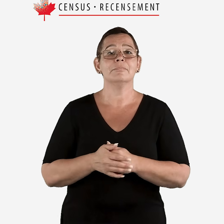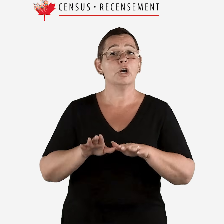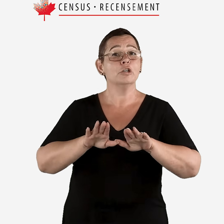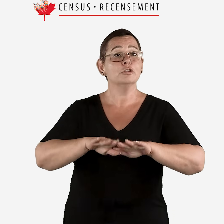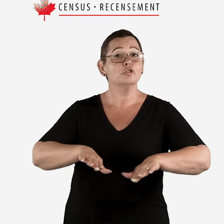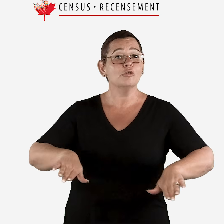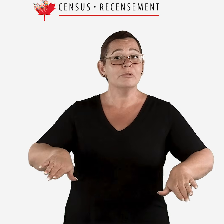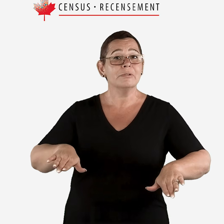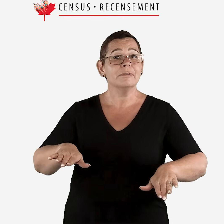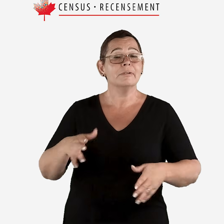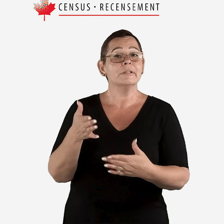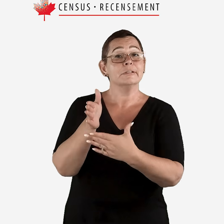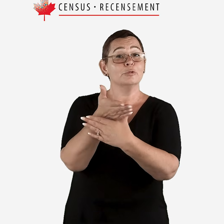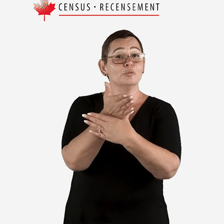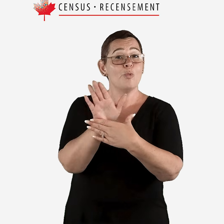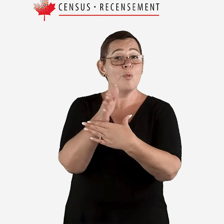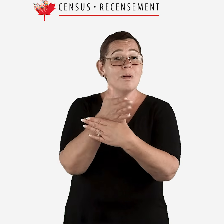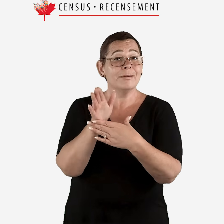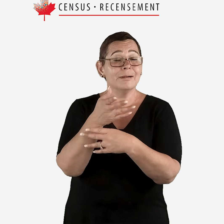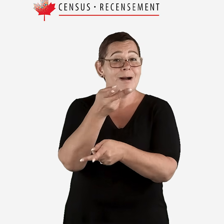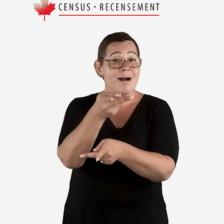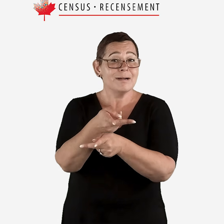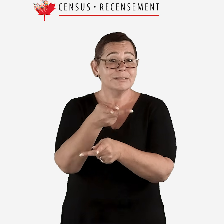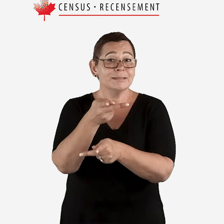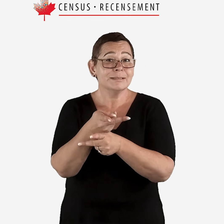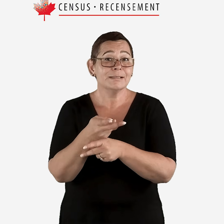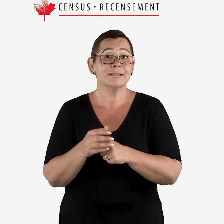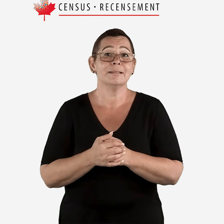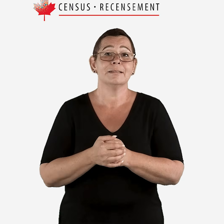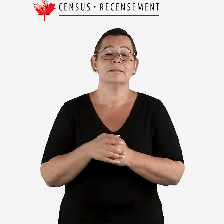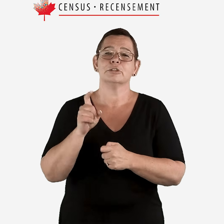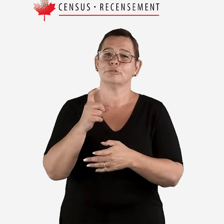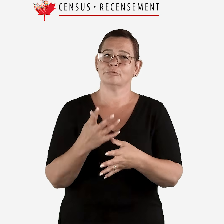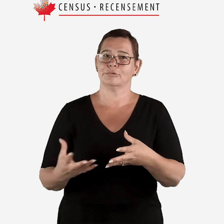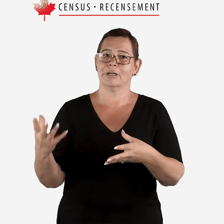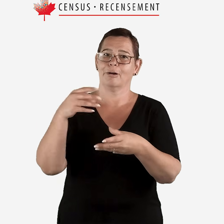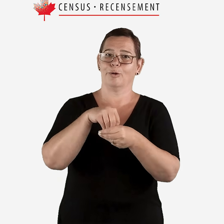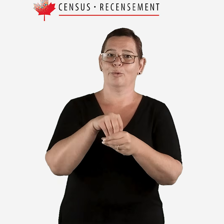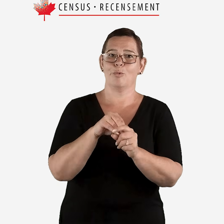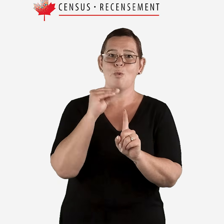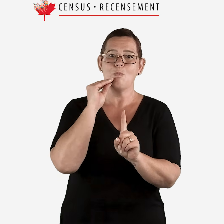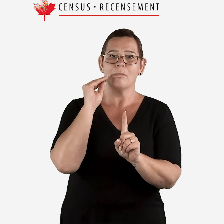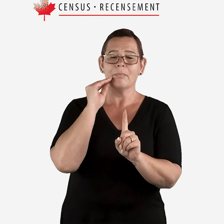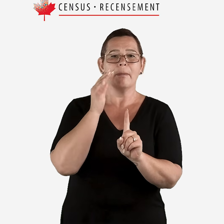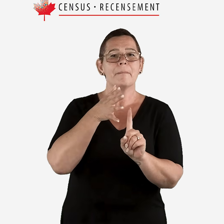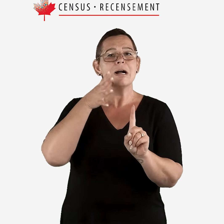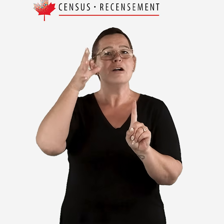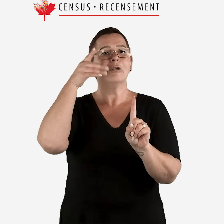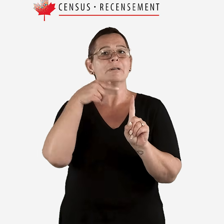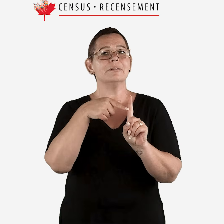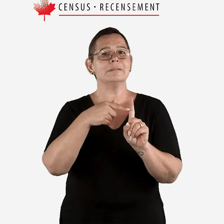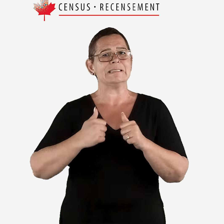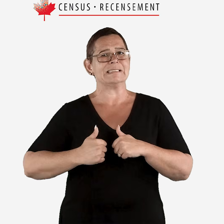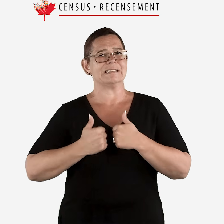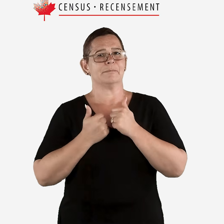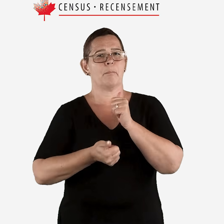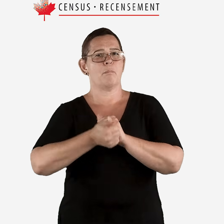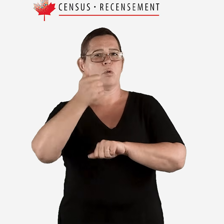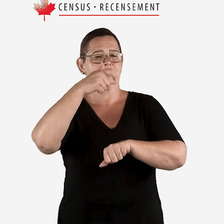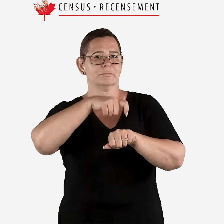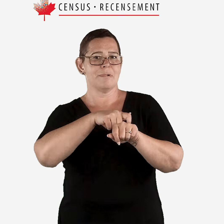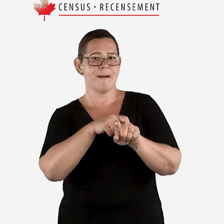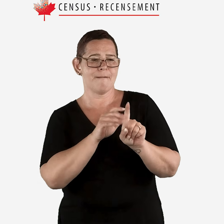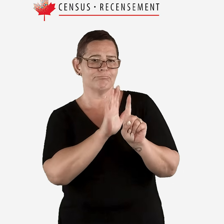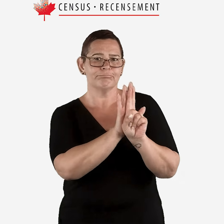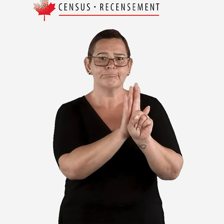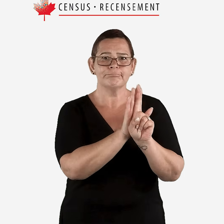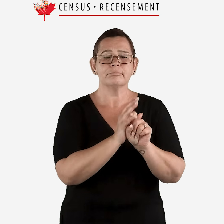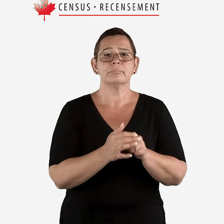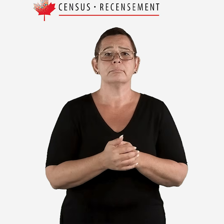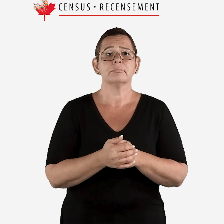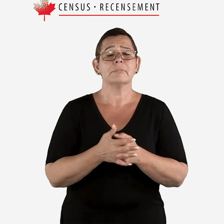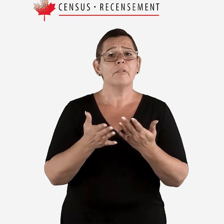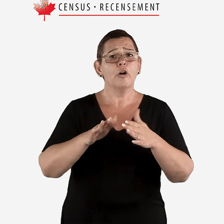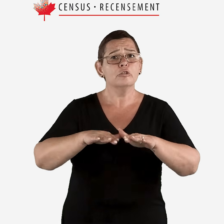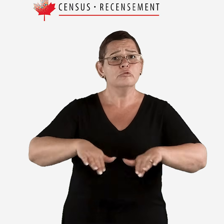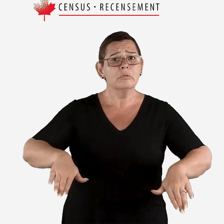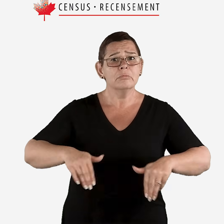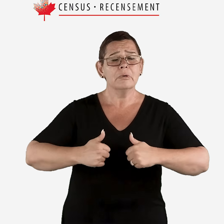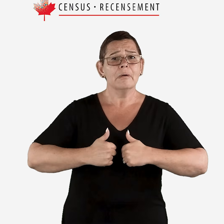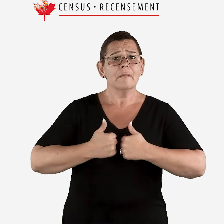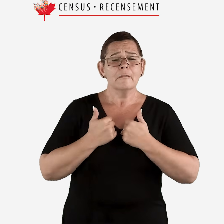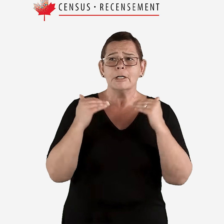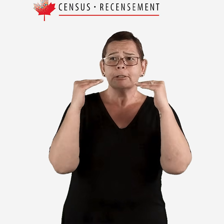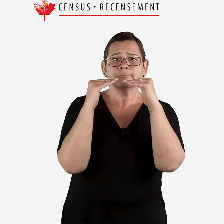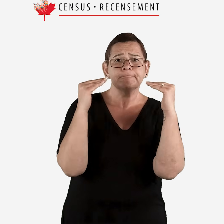• CHILDREN IN JOINT CUSTODY should be included in the home of the parent where they live most of the time. Children who spend equal time with